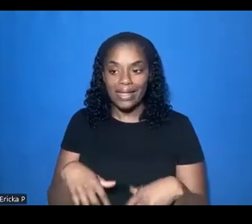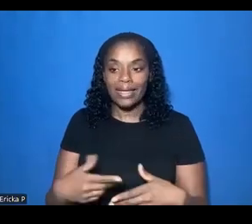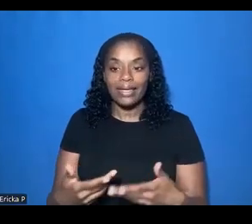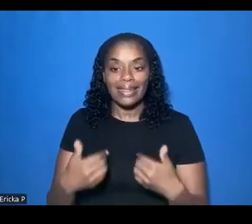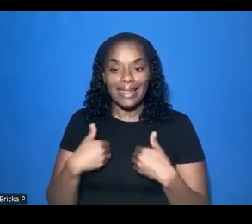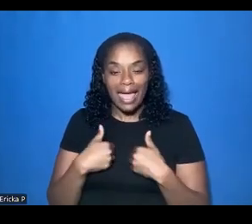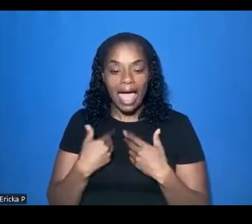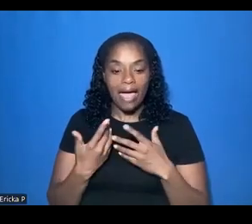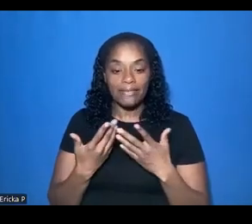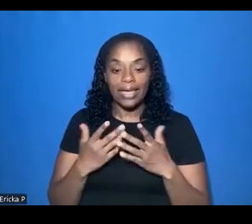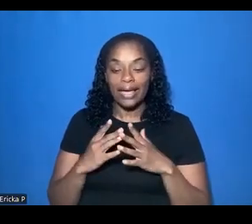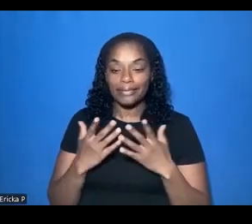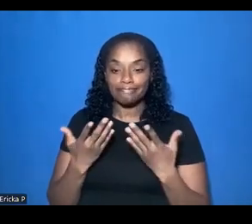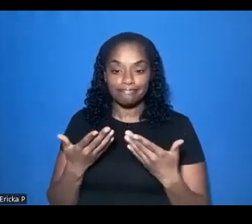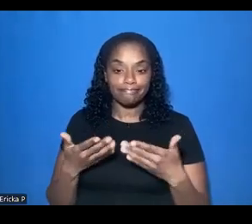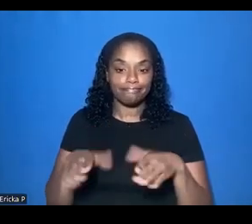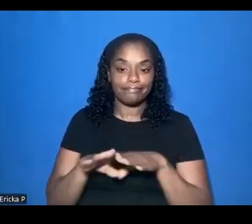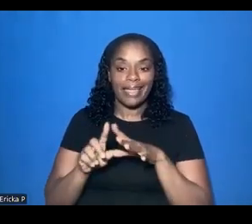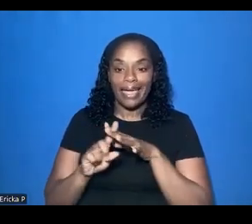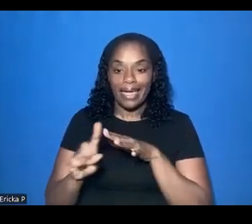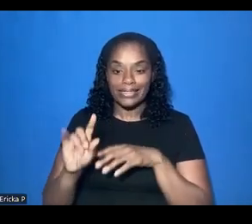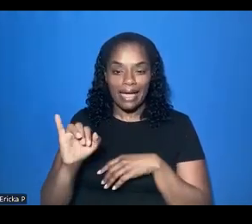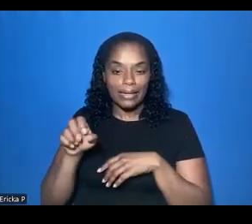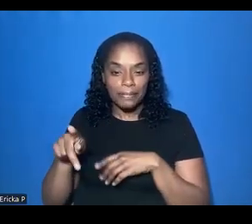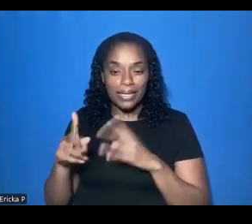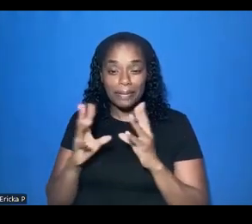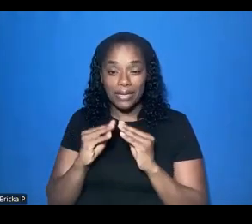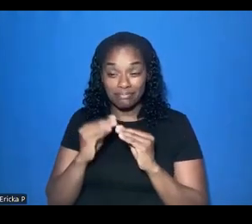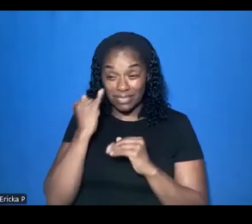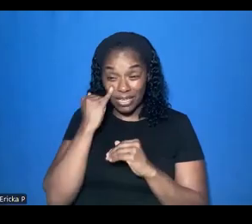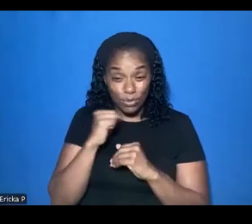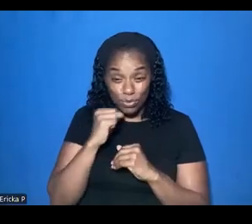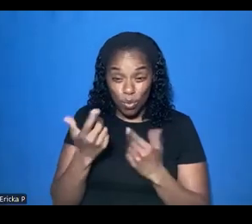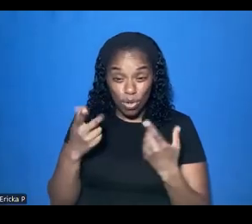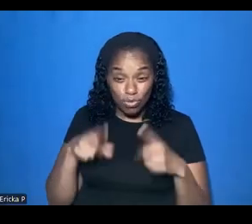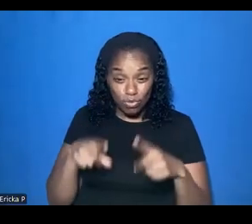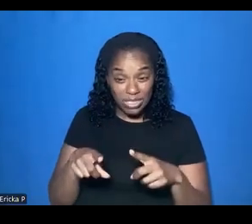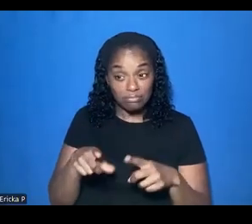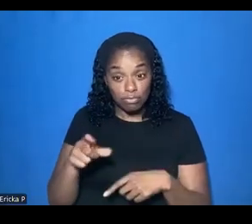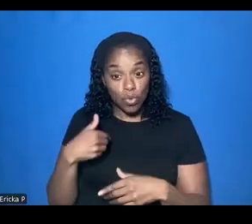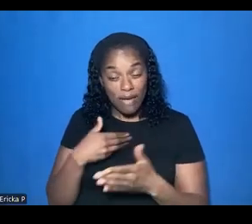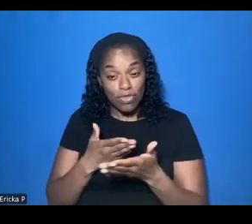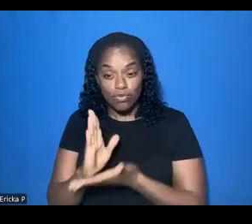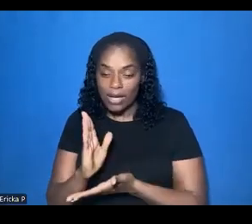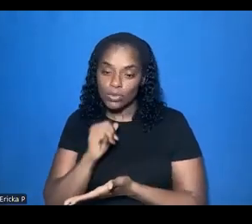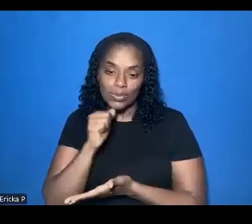If you disagree with that, again, you have the right not to sign the IEP. If you disagree. If you don't agree to the IEP.